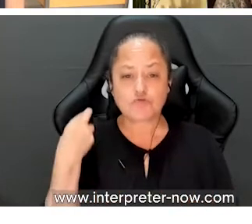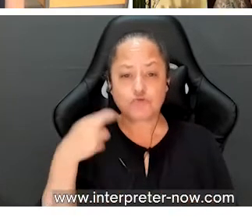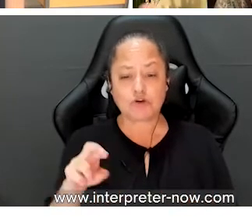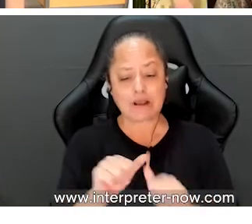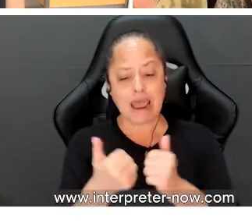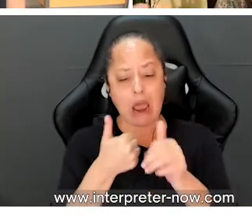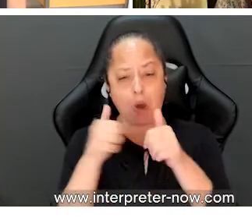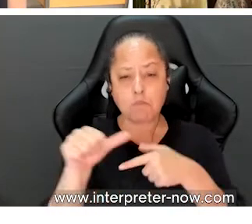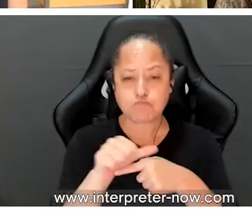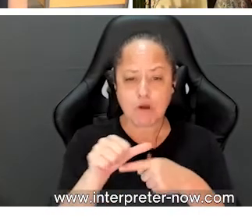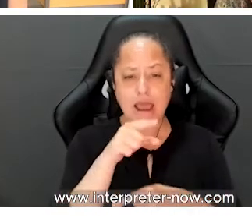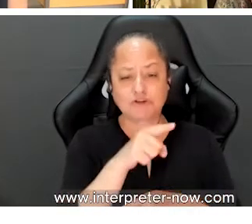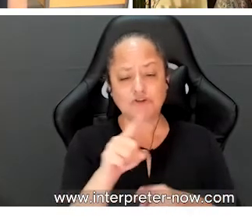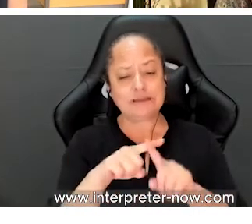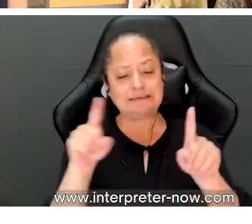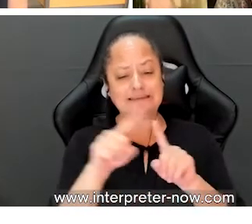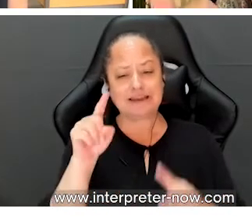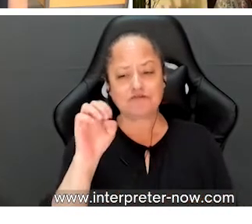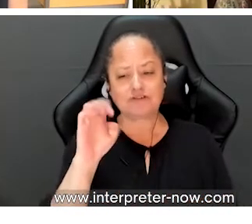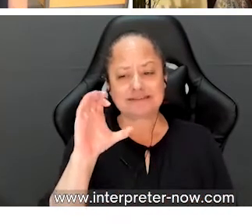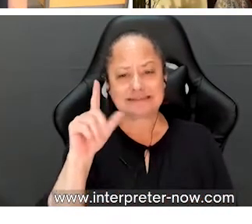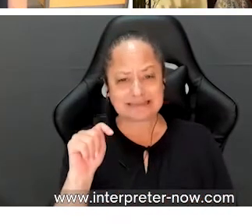are, there are different sects of the religion. It's funny.